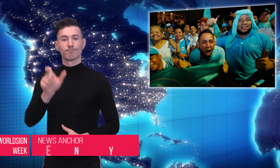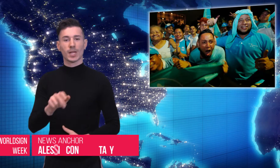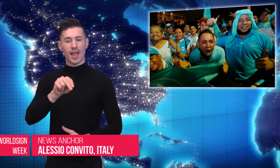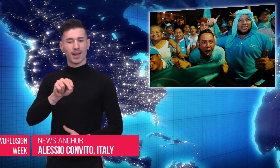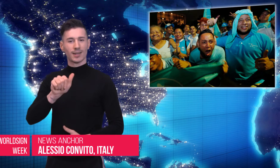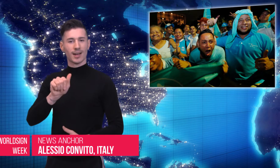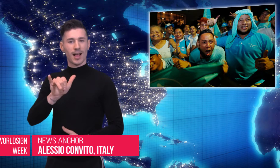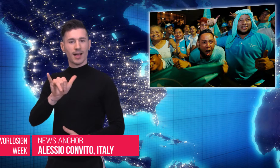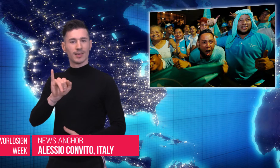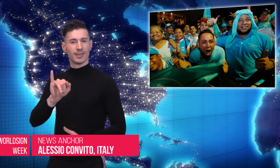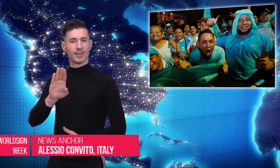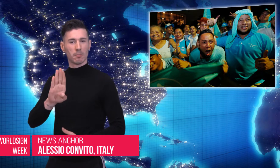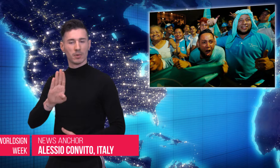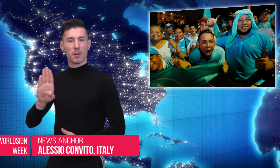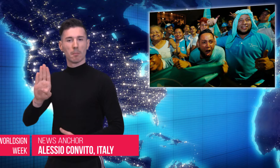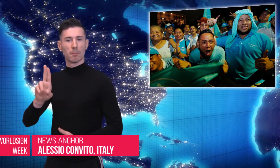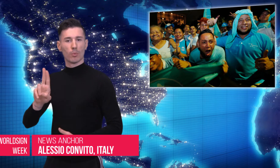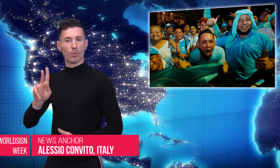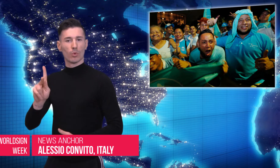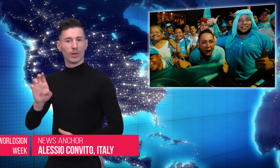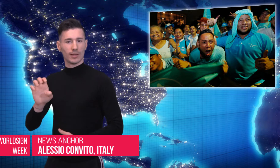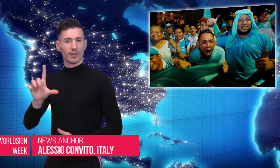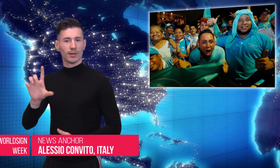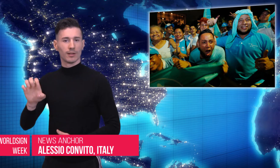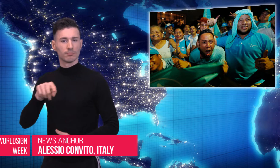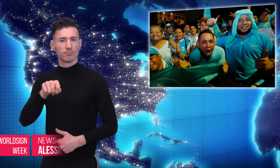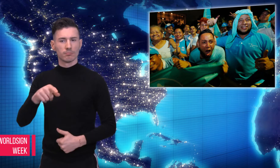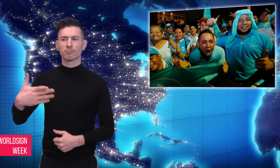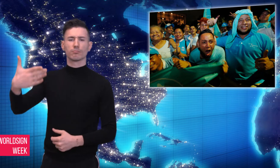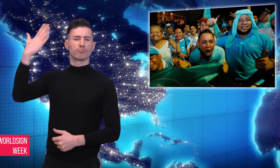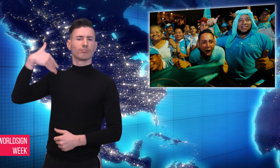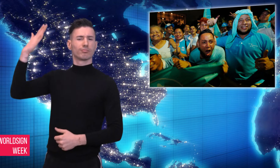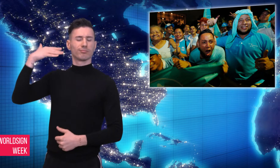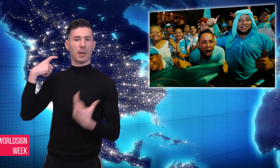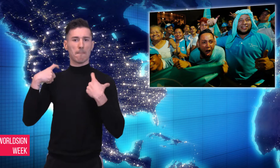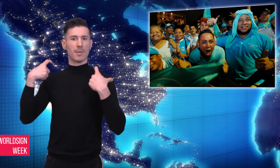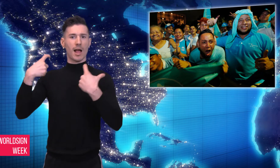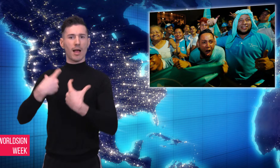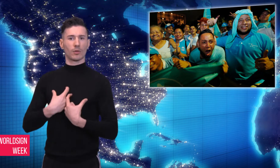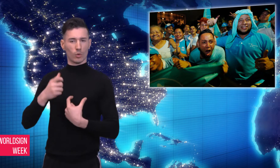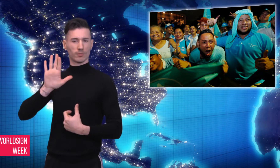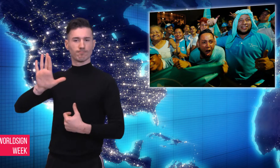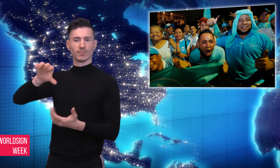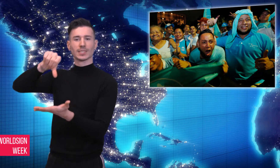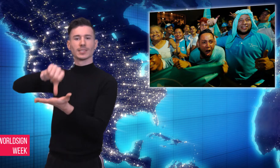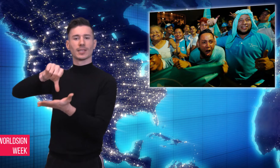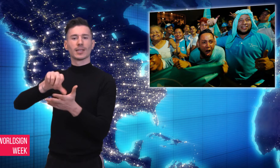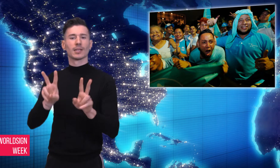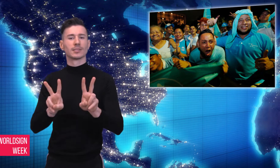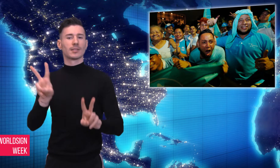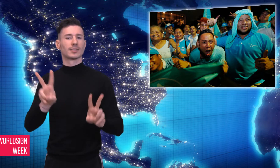Alessio: Nayib Bukele, a former mayor in the city of San